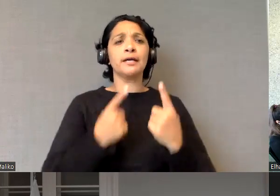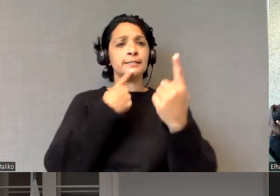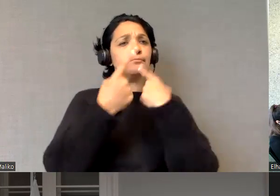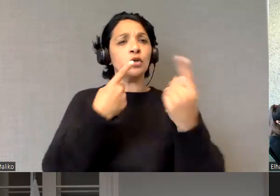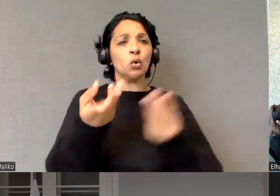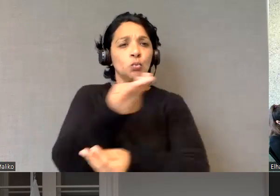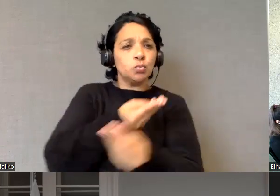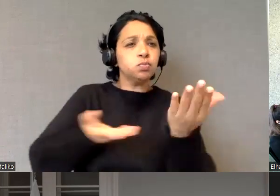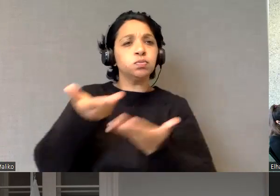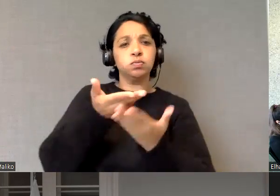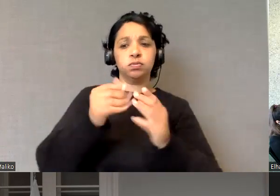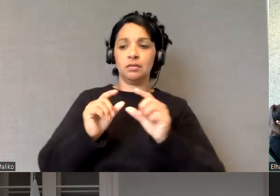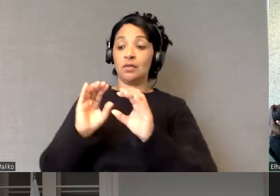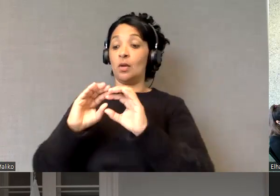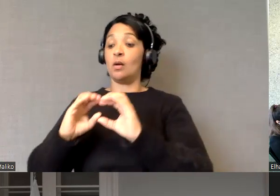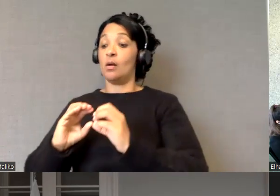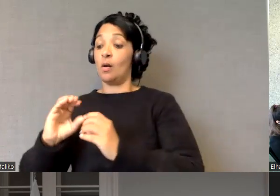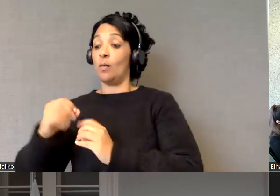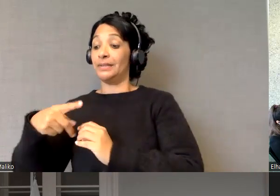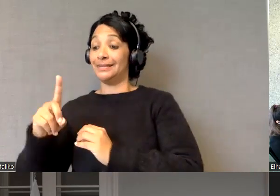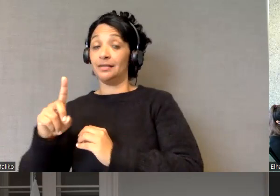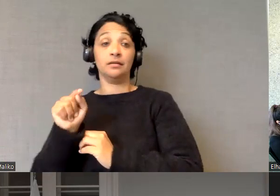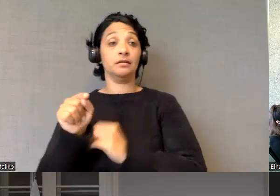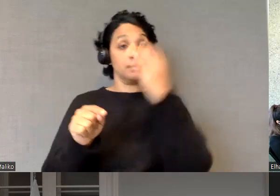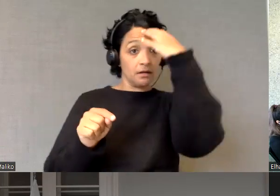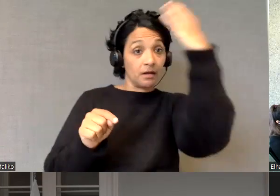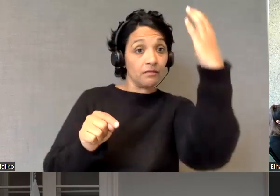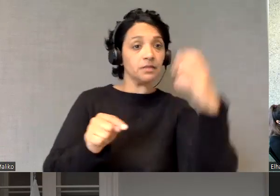their militaries, and organisations of persons with disabilities especially when they're